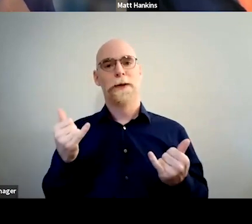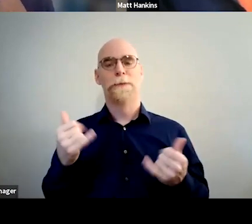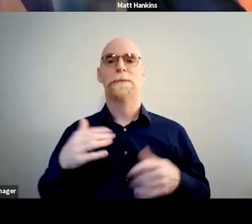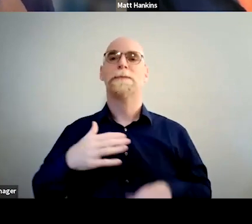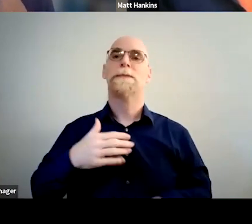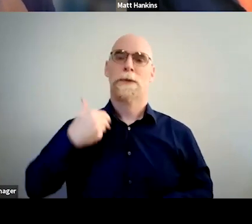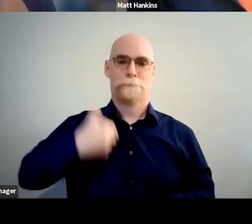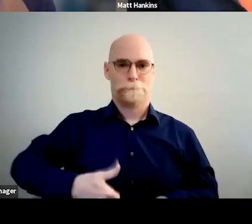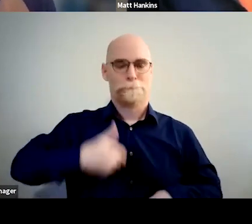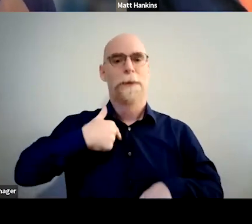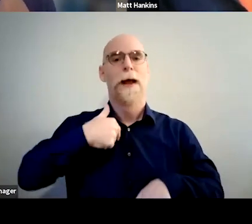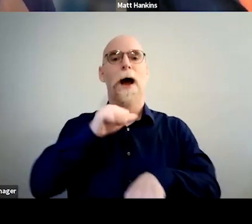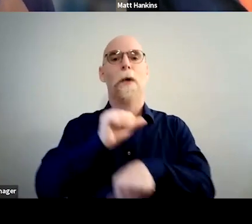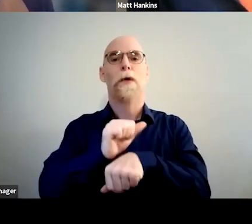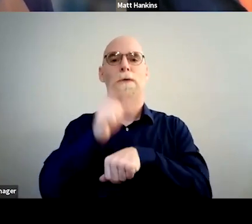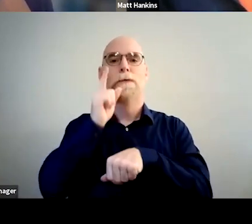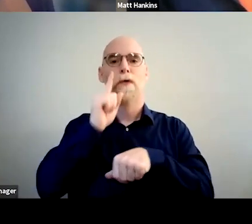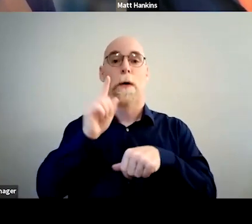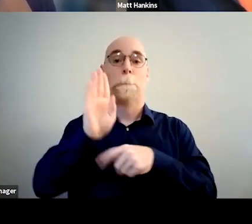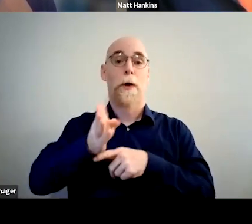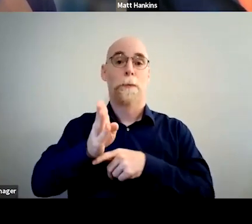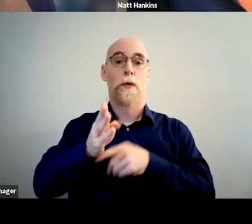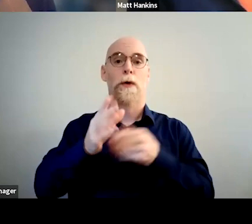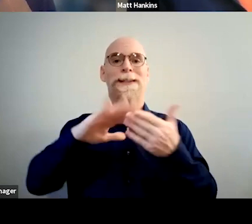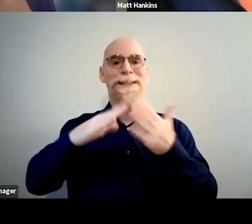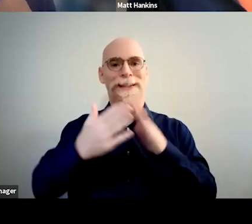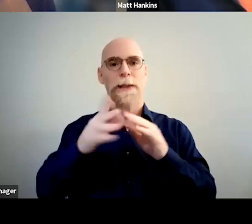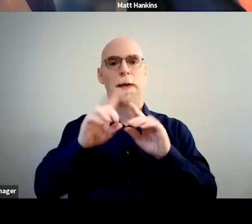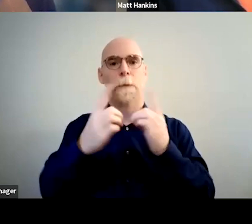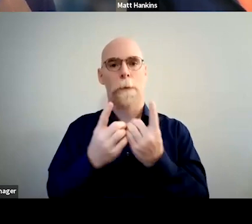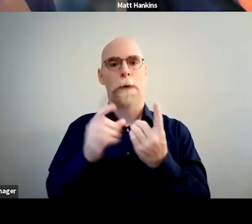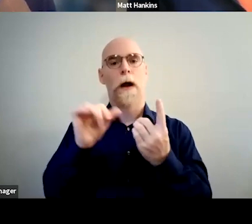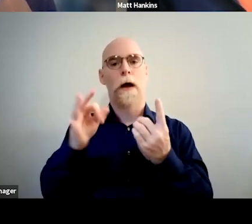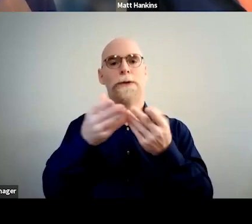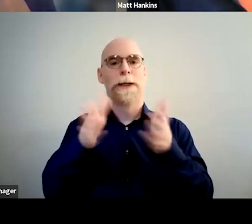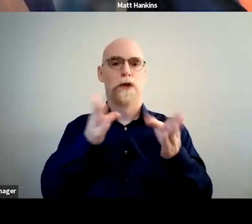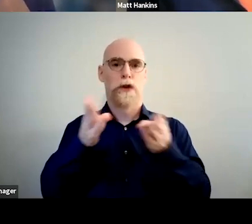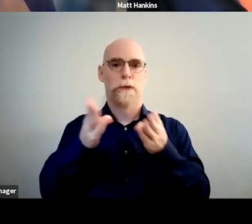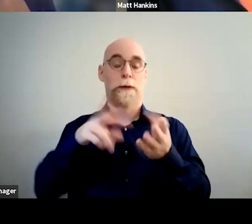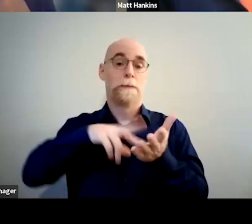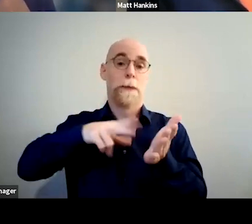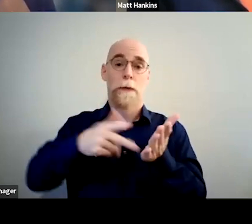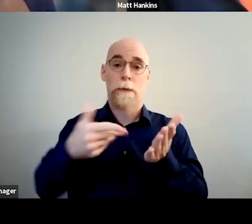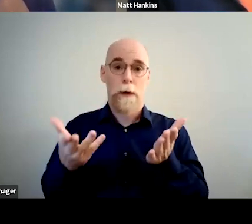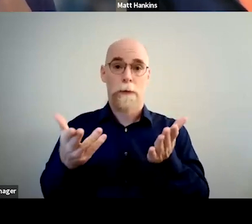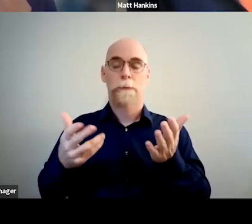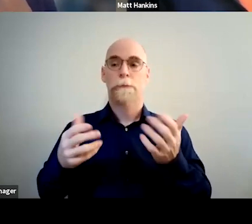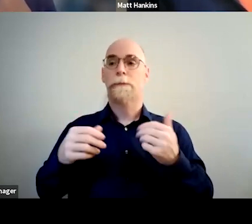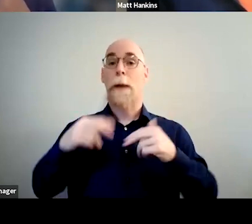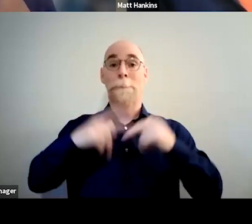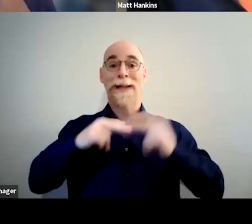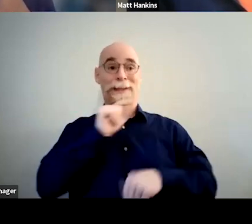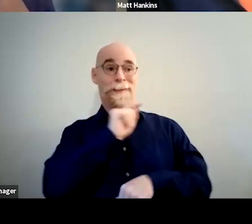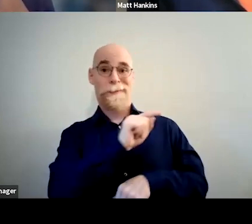City Department of General Services. SWe are the property owners and maintainers for the city's